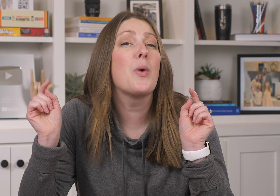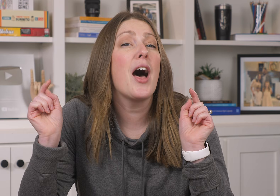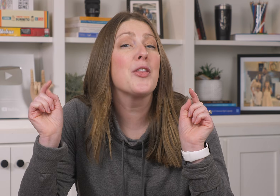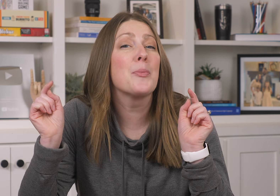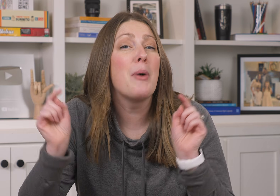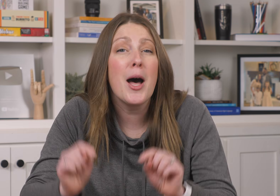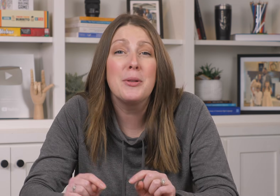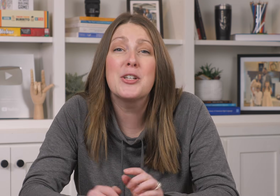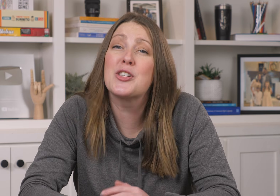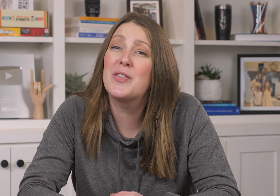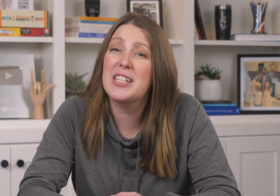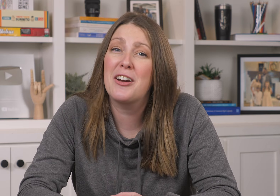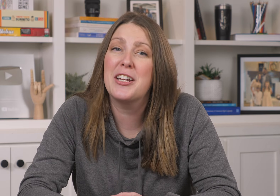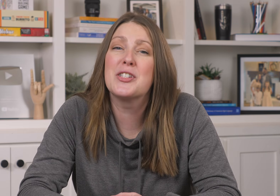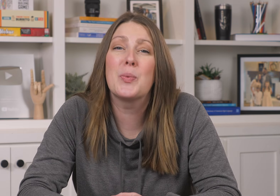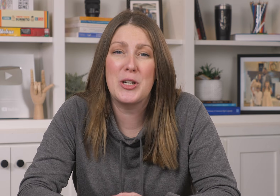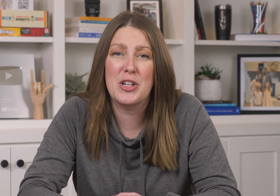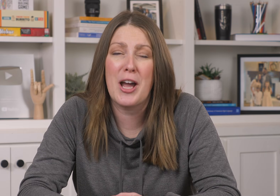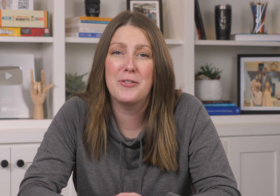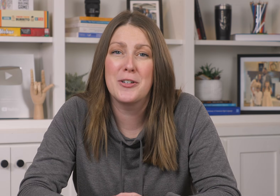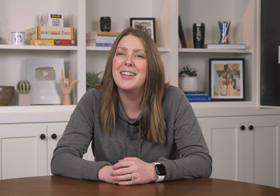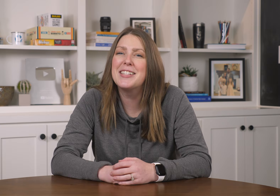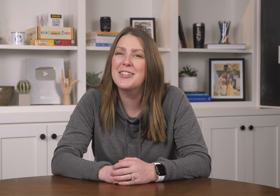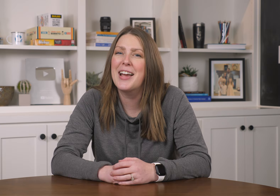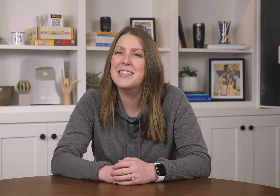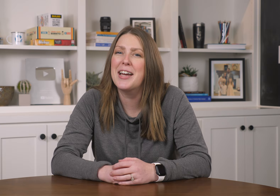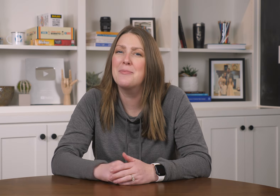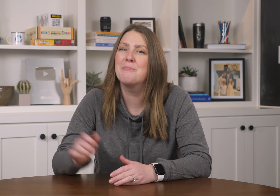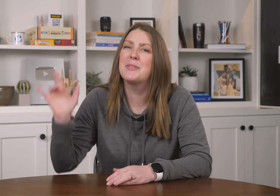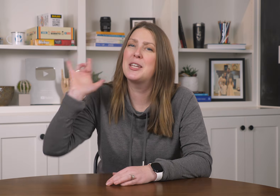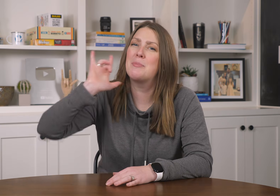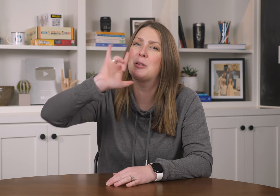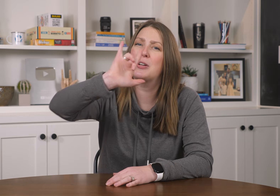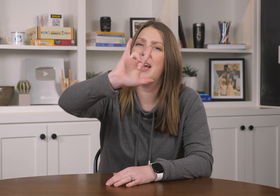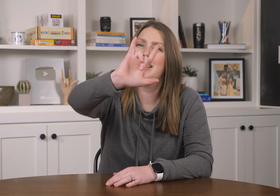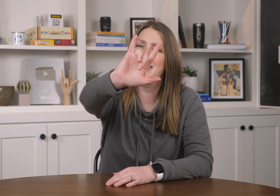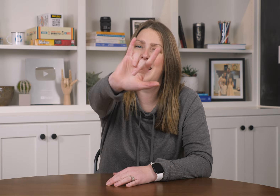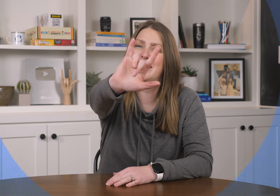what other public service areas we should cover. Until next time, keep learning how to sign.